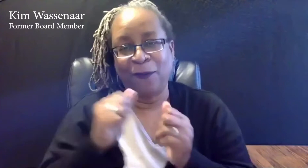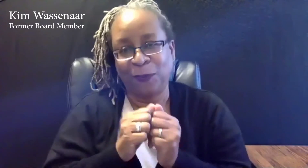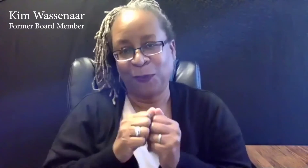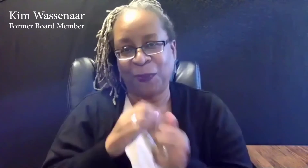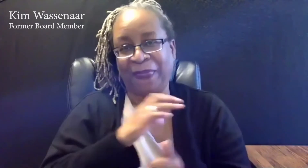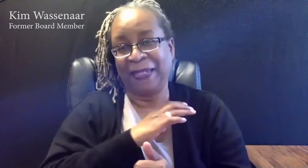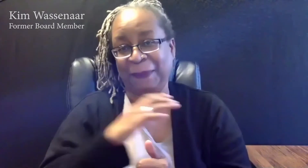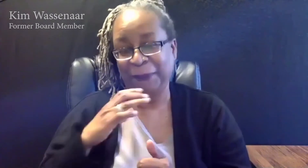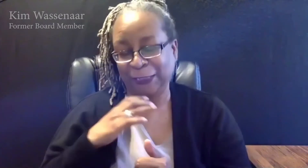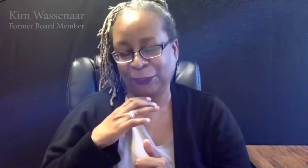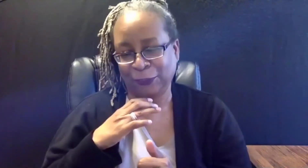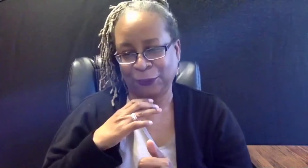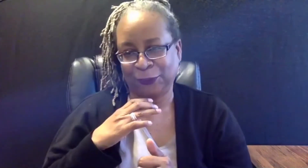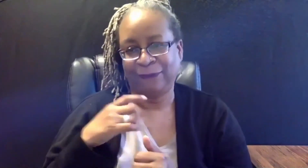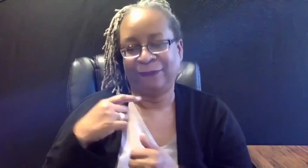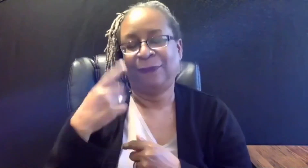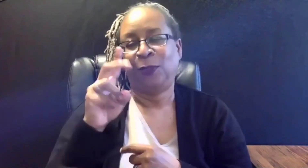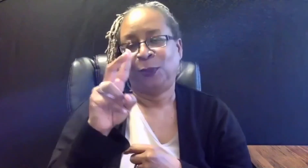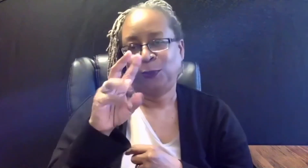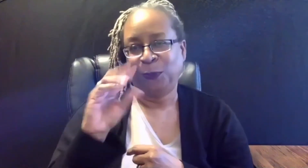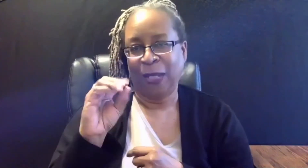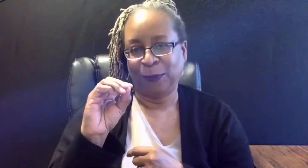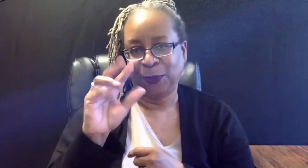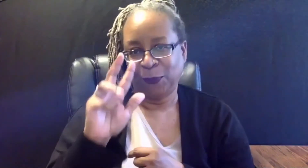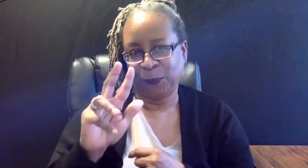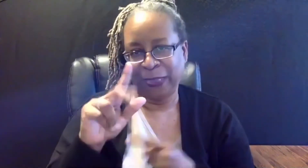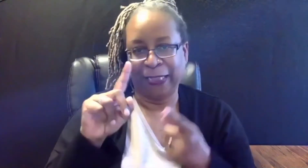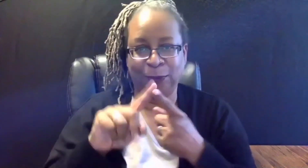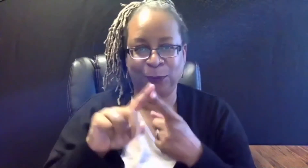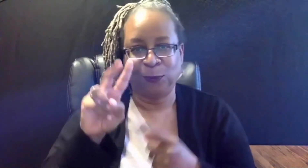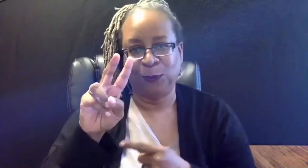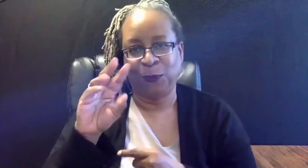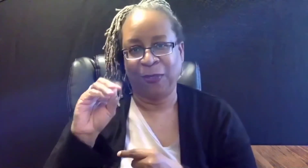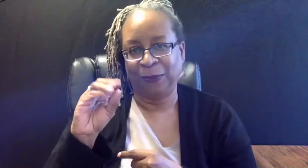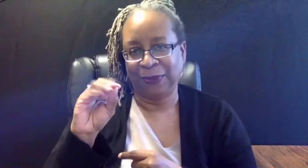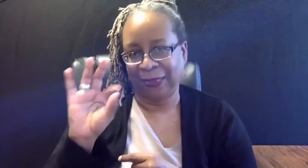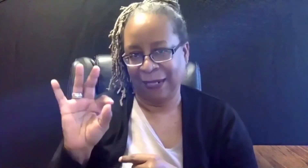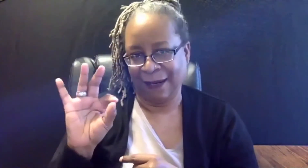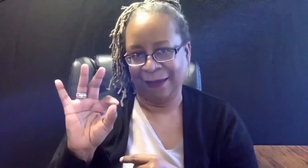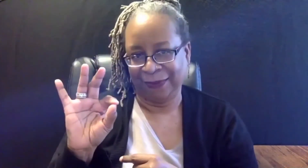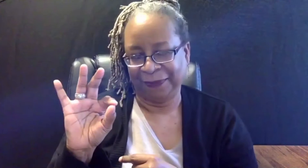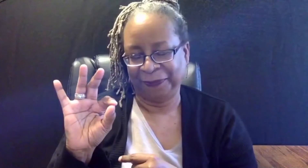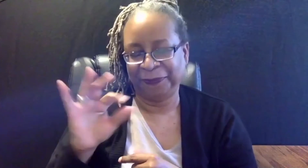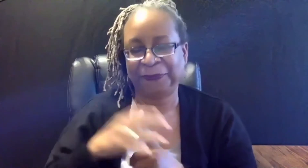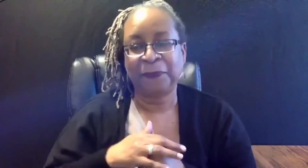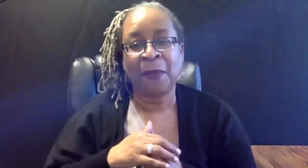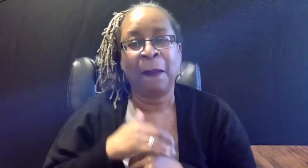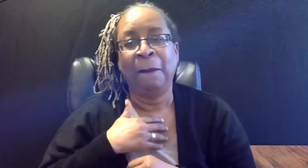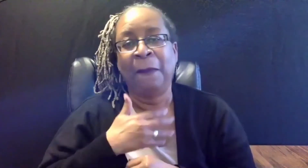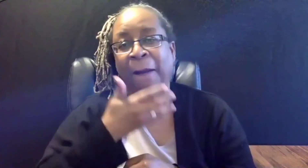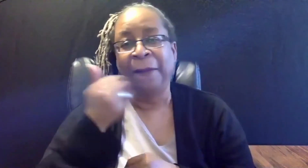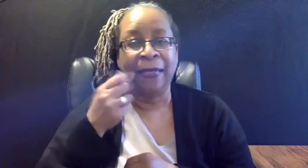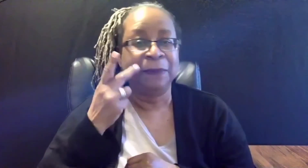I have been involved with the Commission since 2003. From the years, 2003 to 2009,